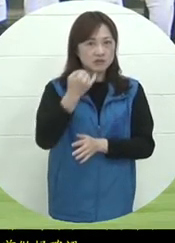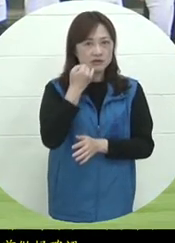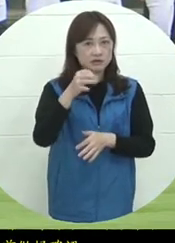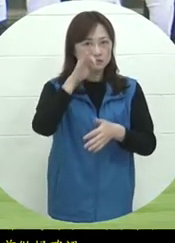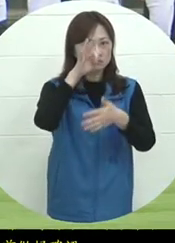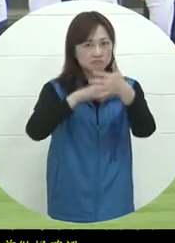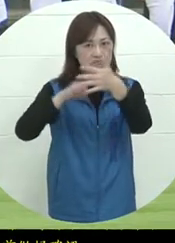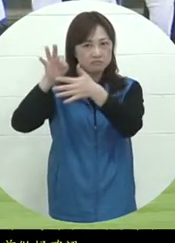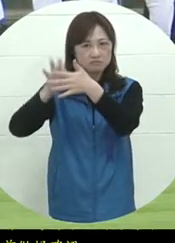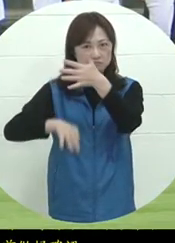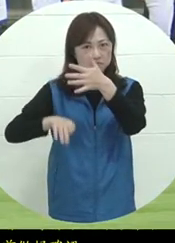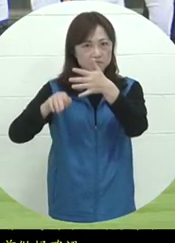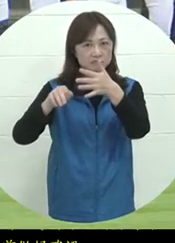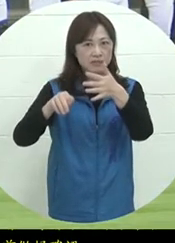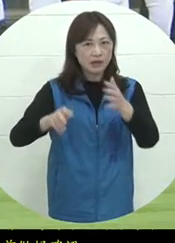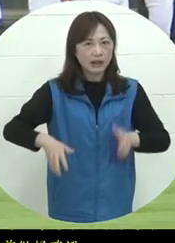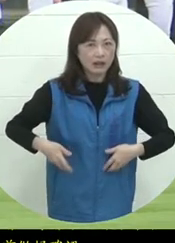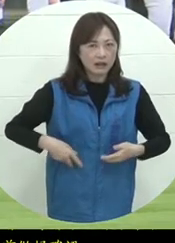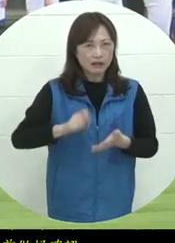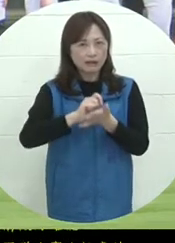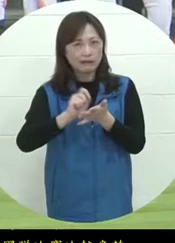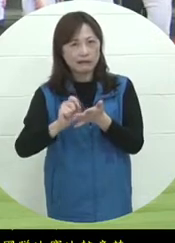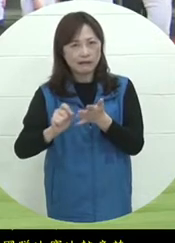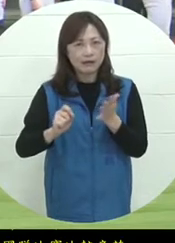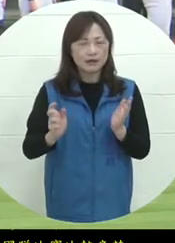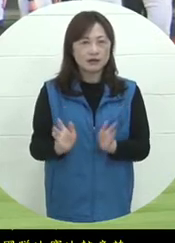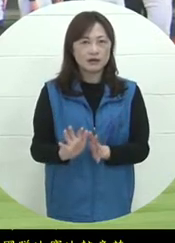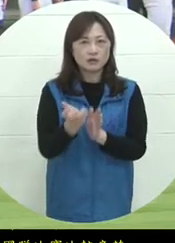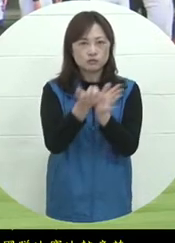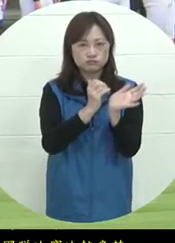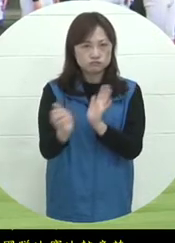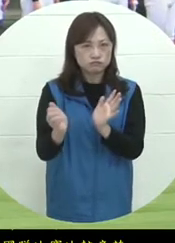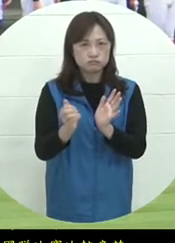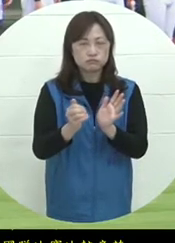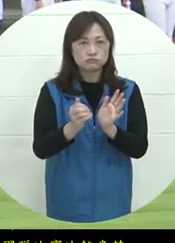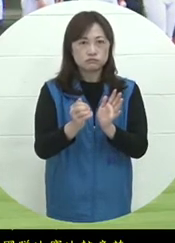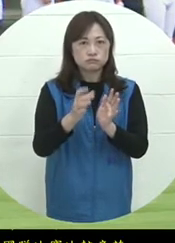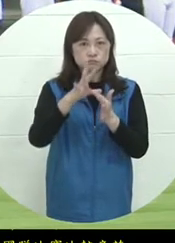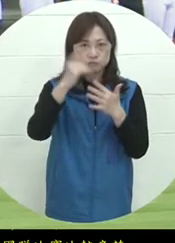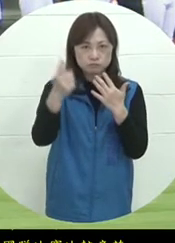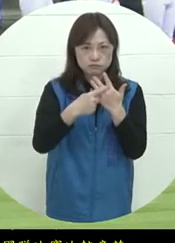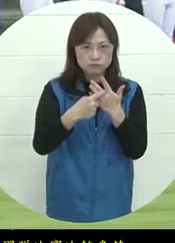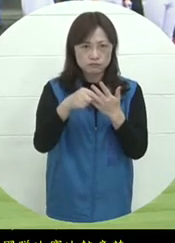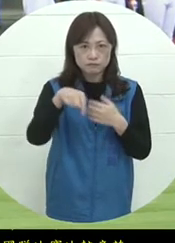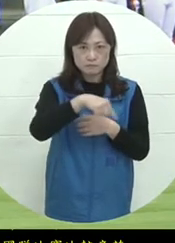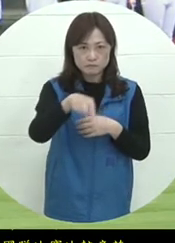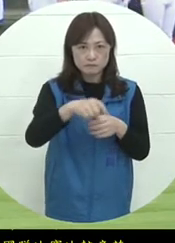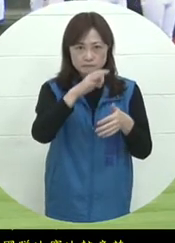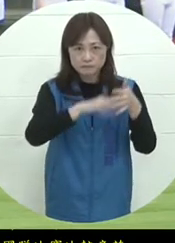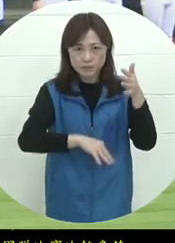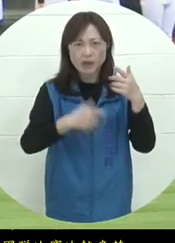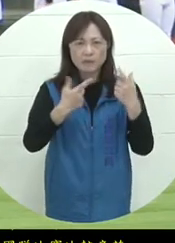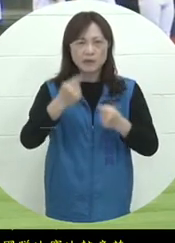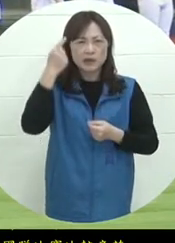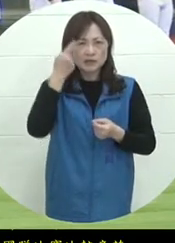a little hastily. In the reserve players part, I think AK used the same people from the previous game.